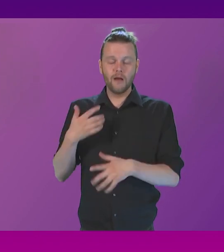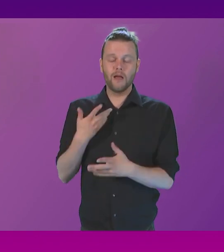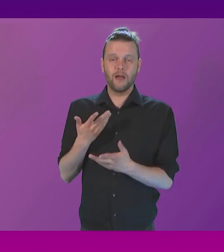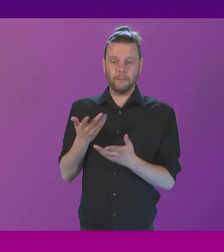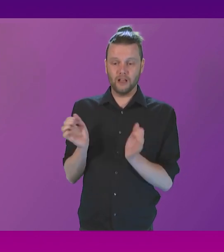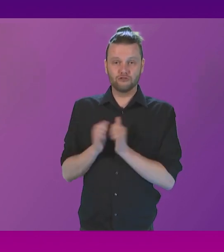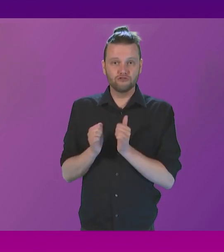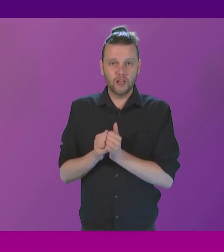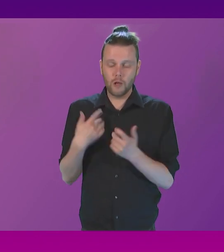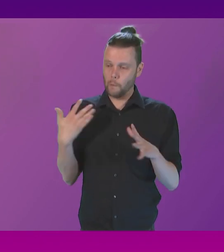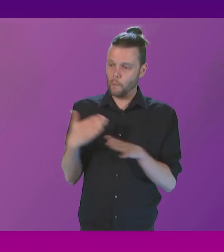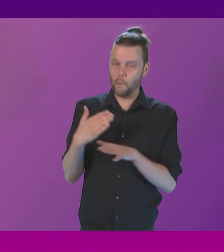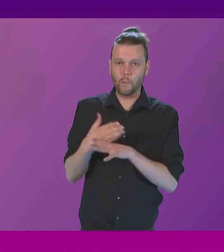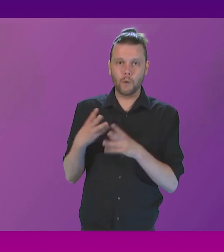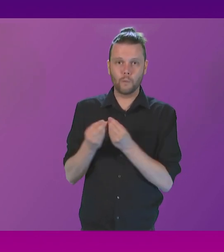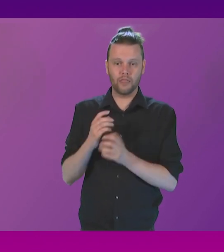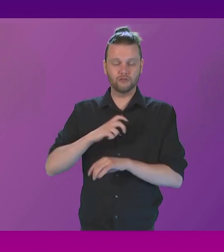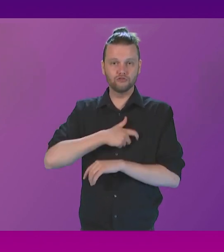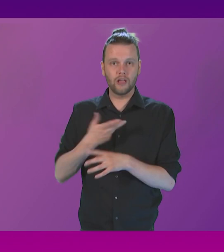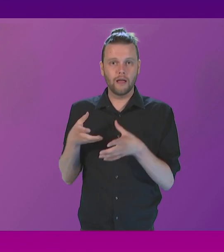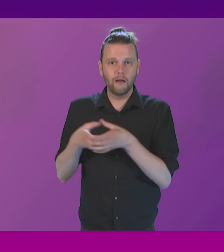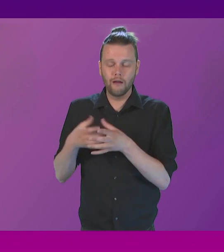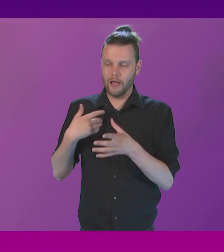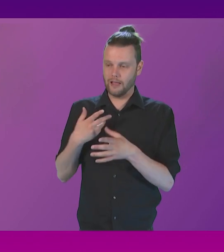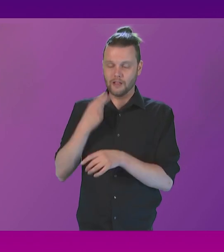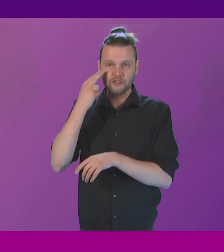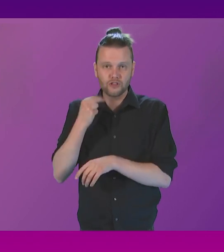we agreed to work with our trade unions to ensure that we have a nursing task